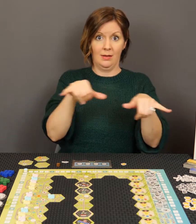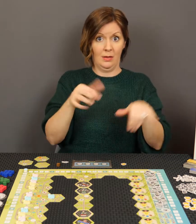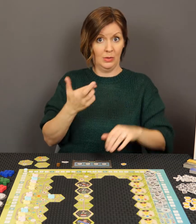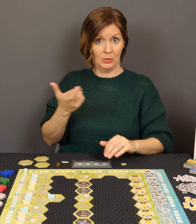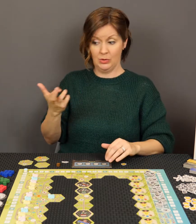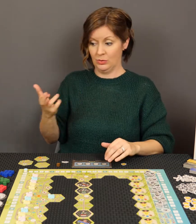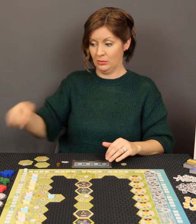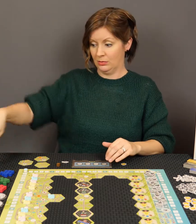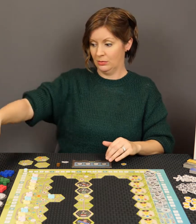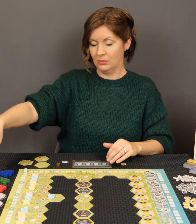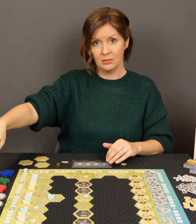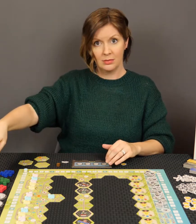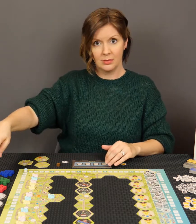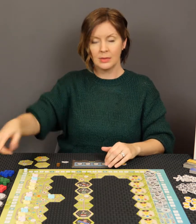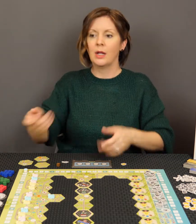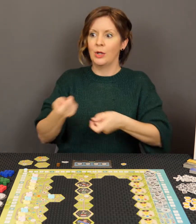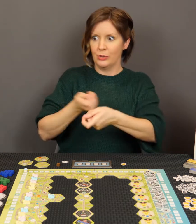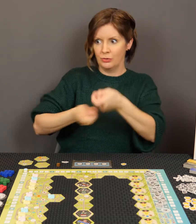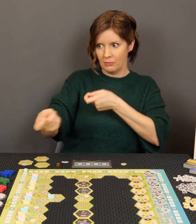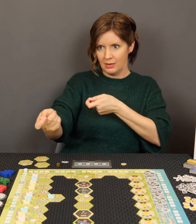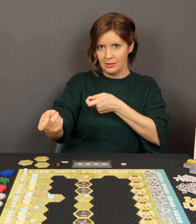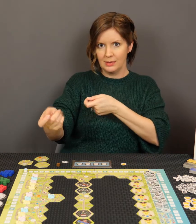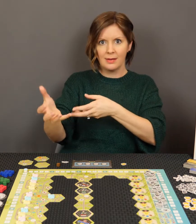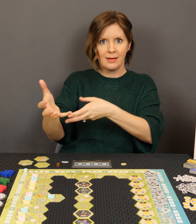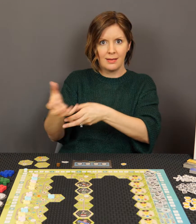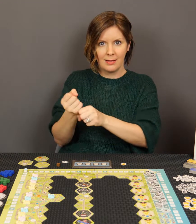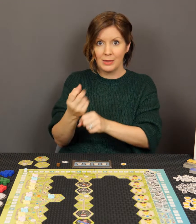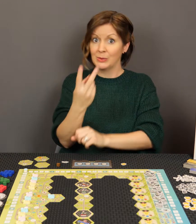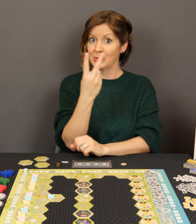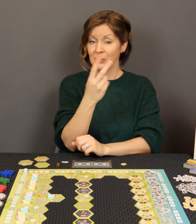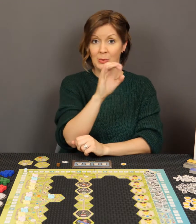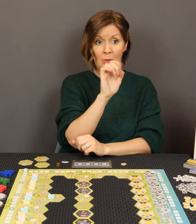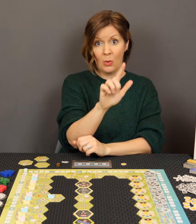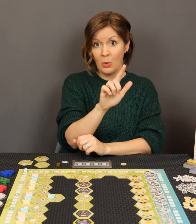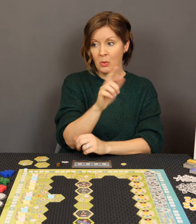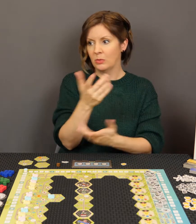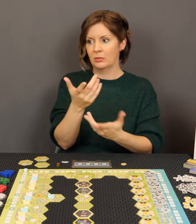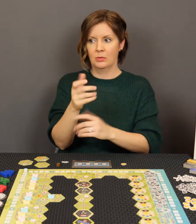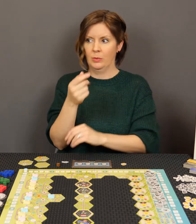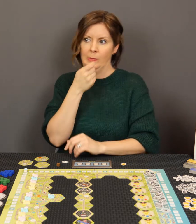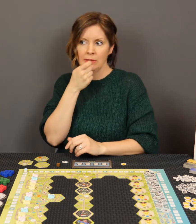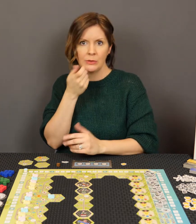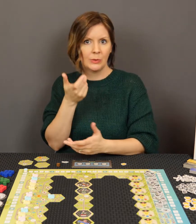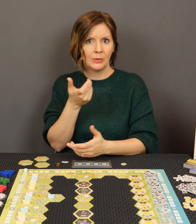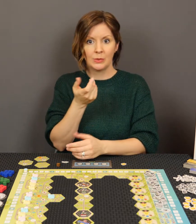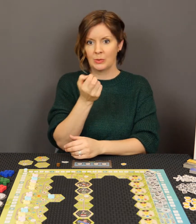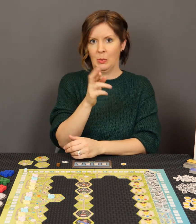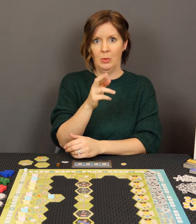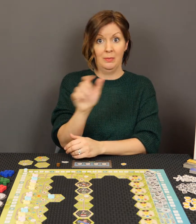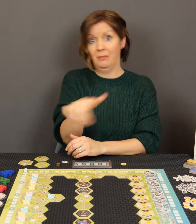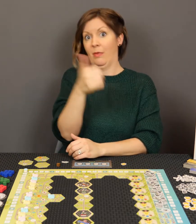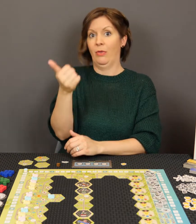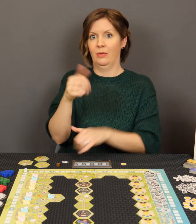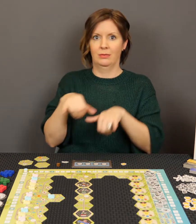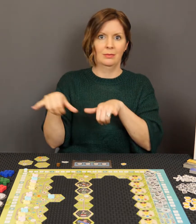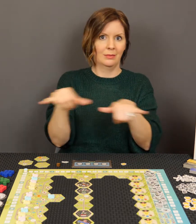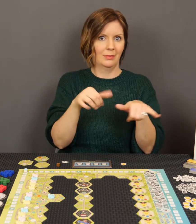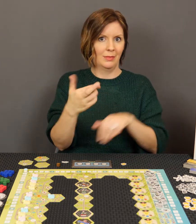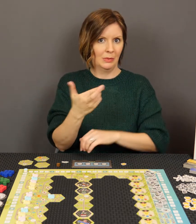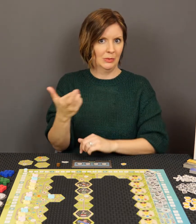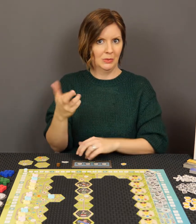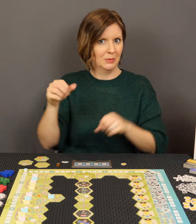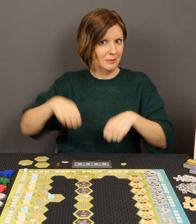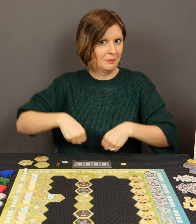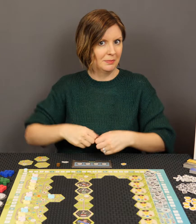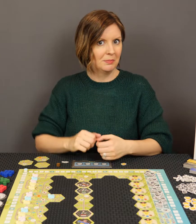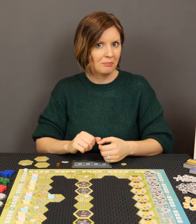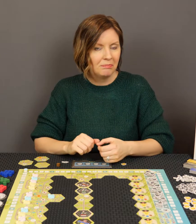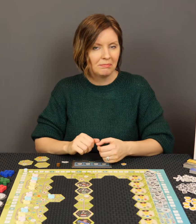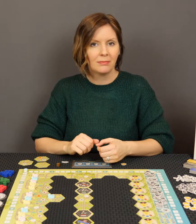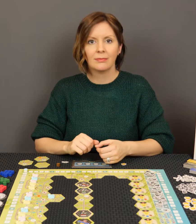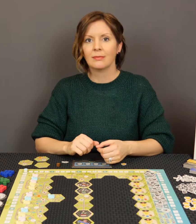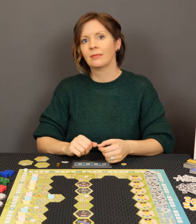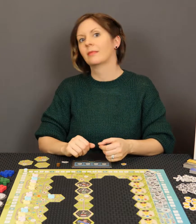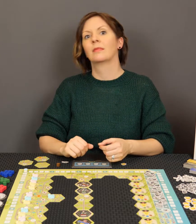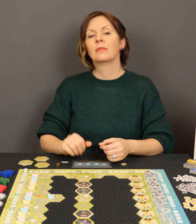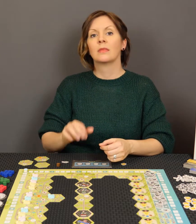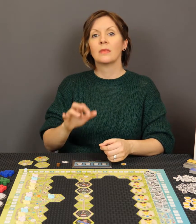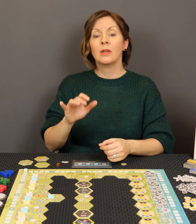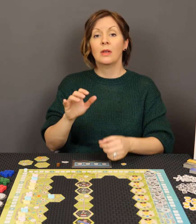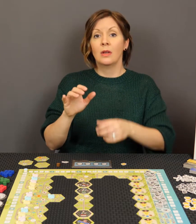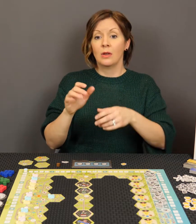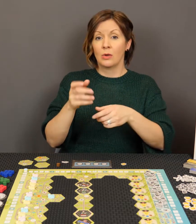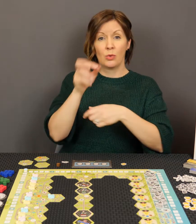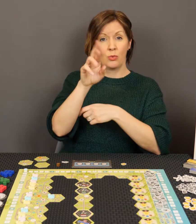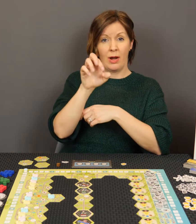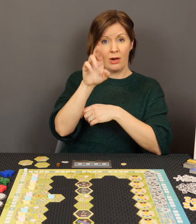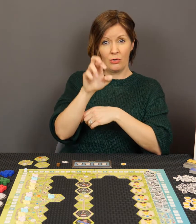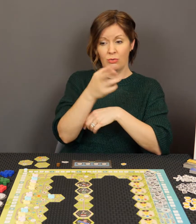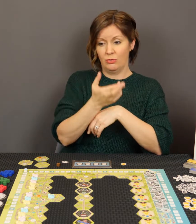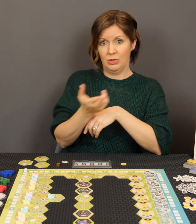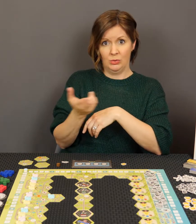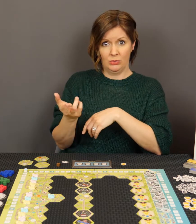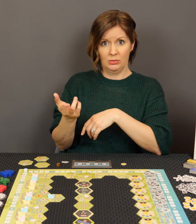So you can trade 1 of your resources in and get 2 coal, 1 whistle, or another common resource.